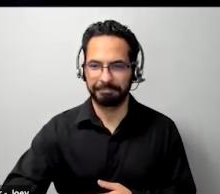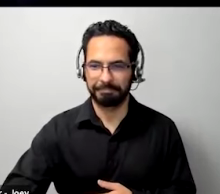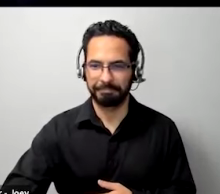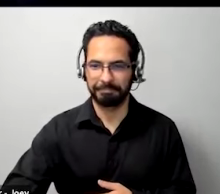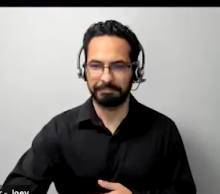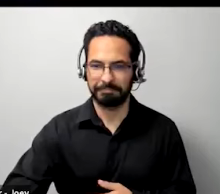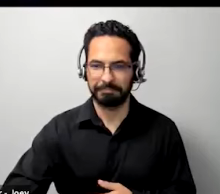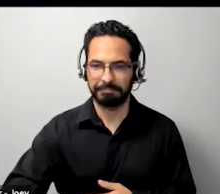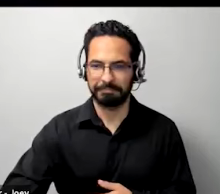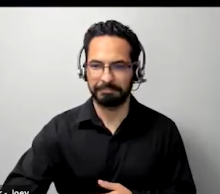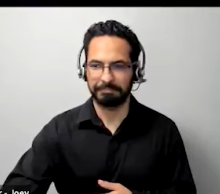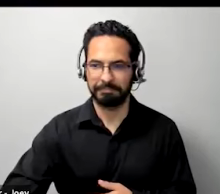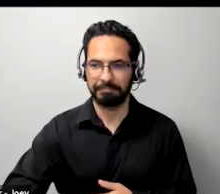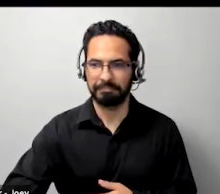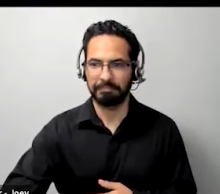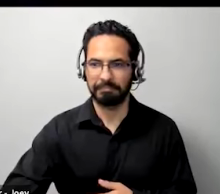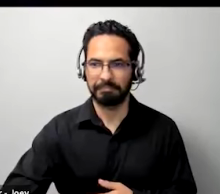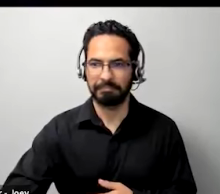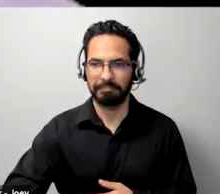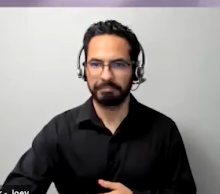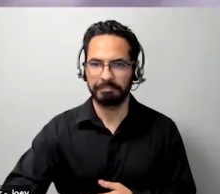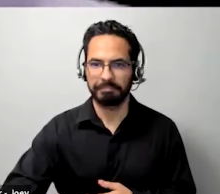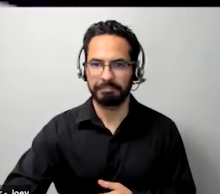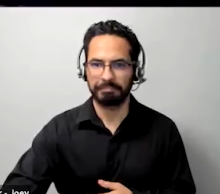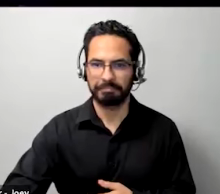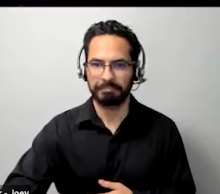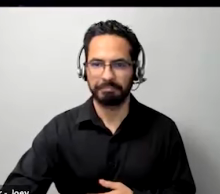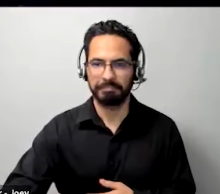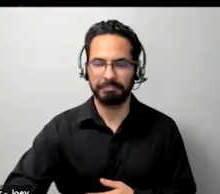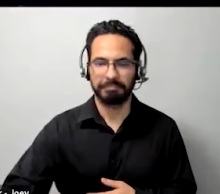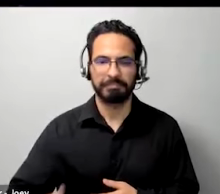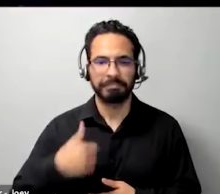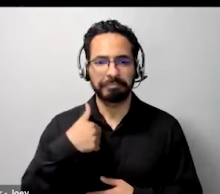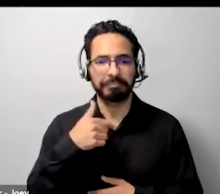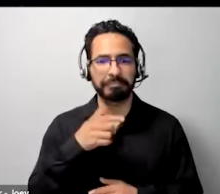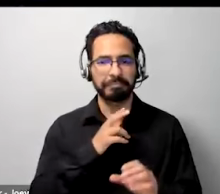I'll jump in. I agree with, or I'll echo what Fred said,